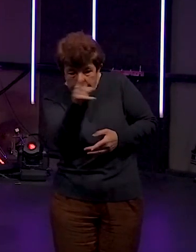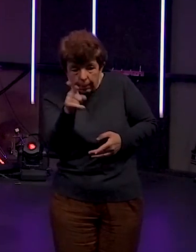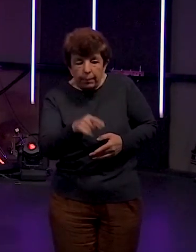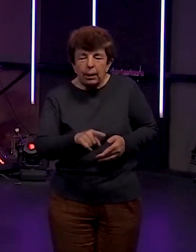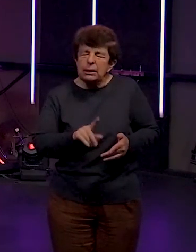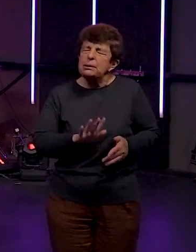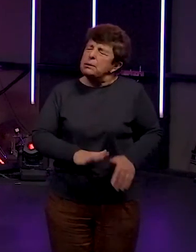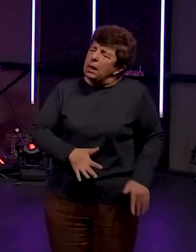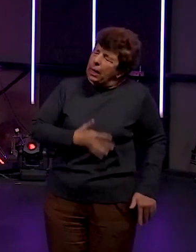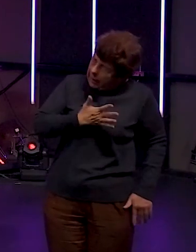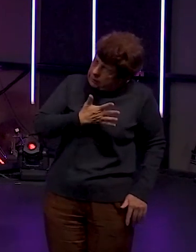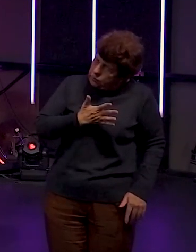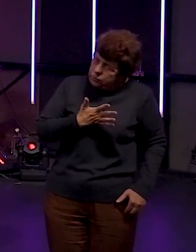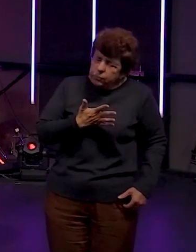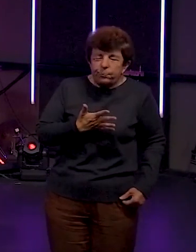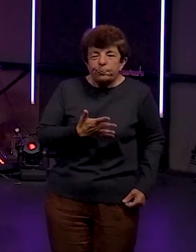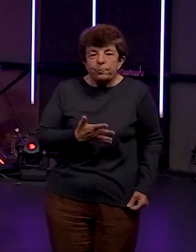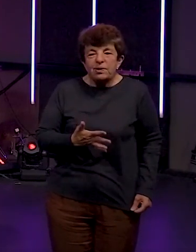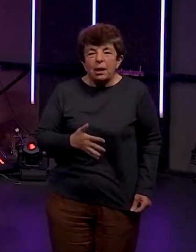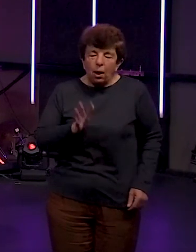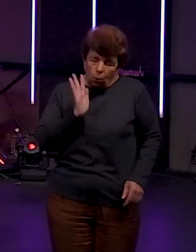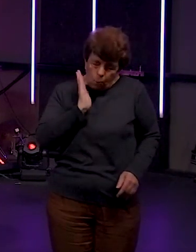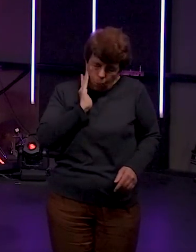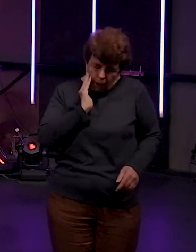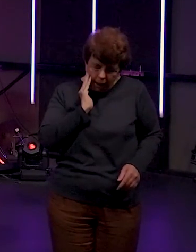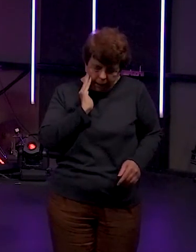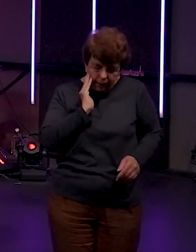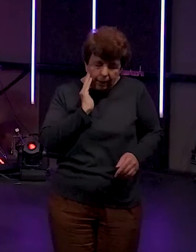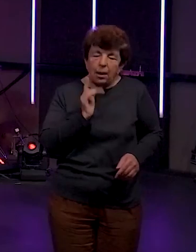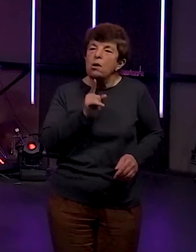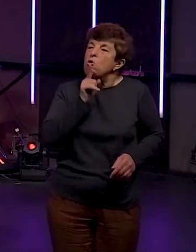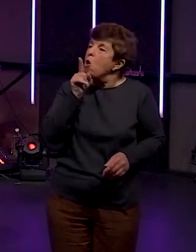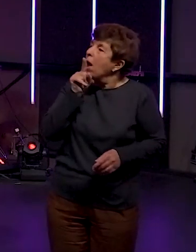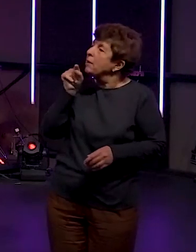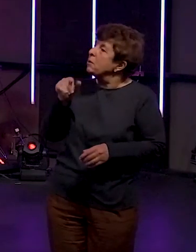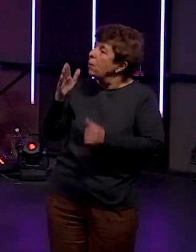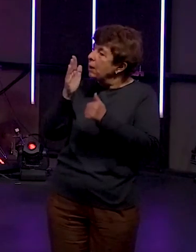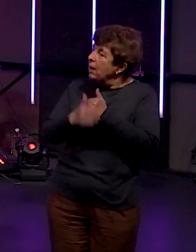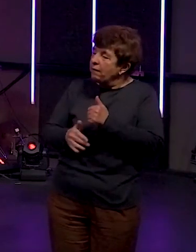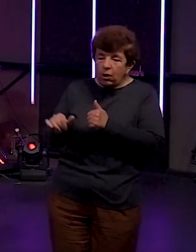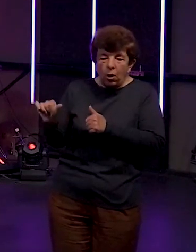interesting that that when it comes to lighting we would never go back to gas